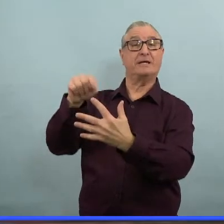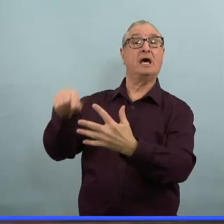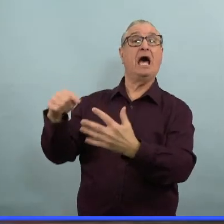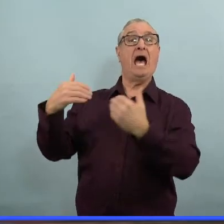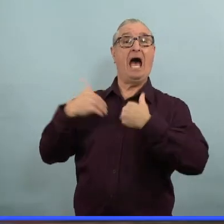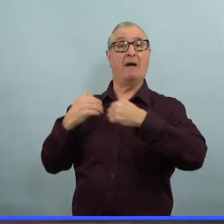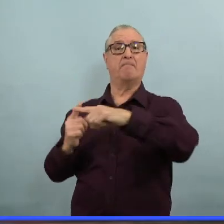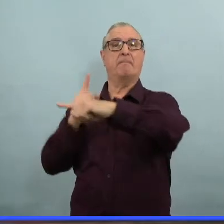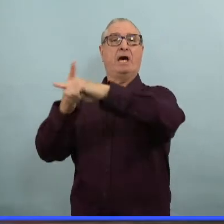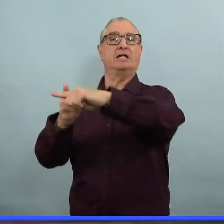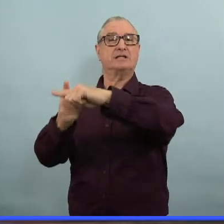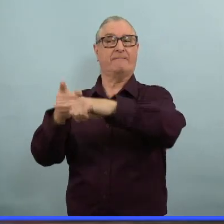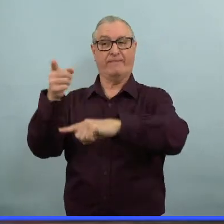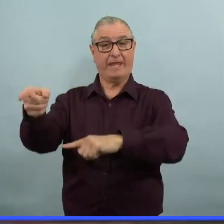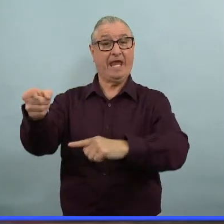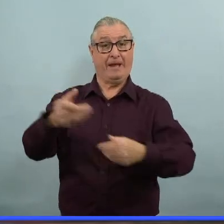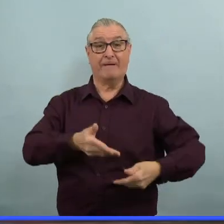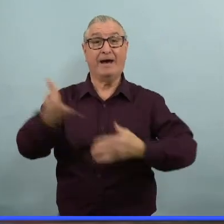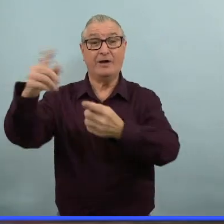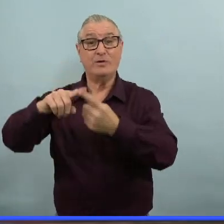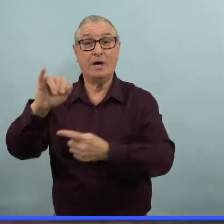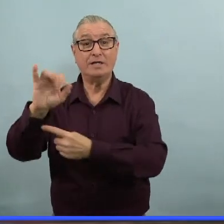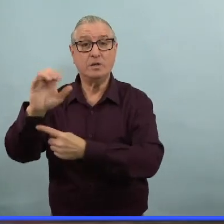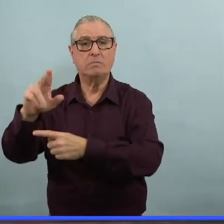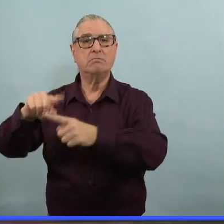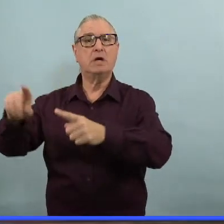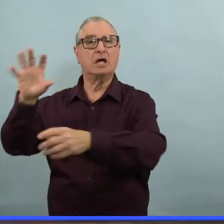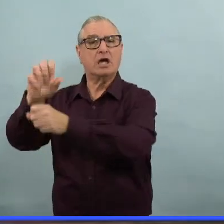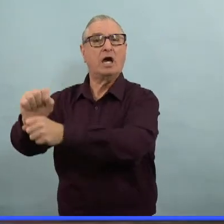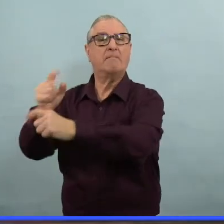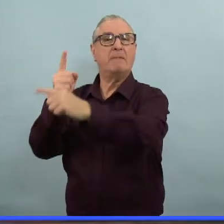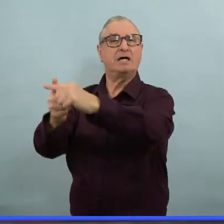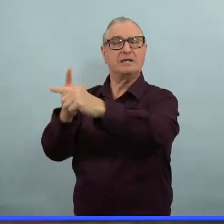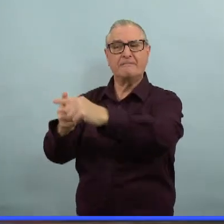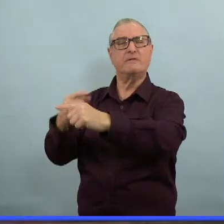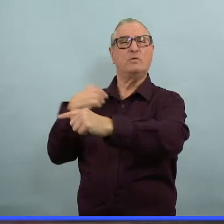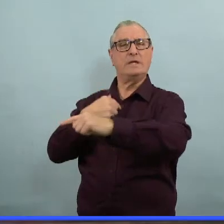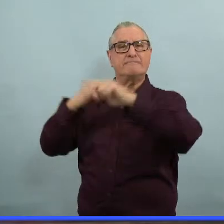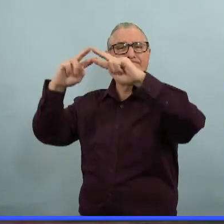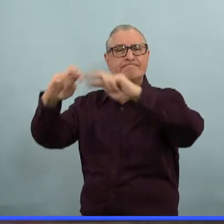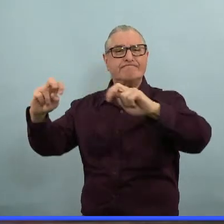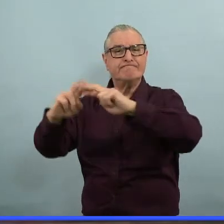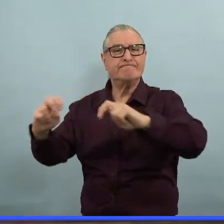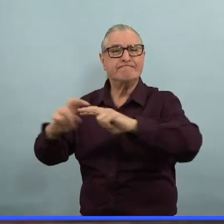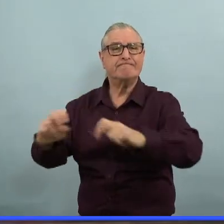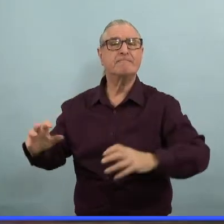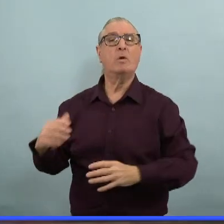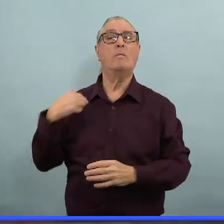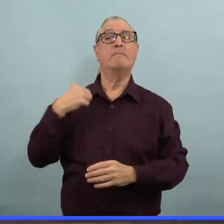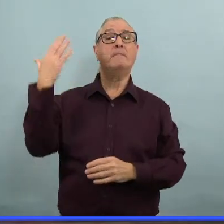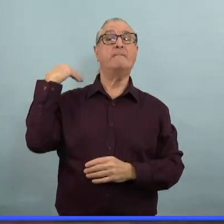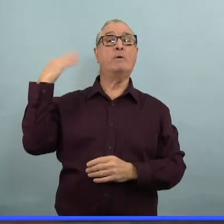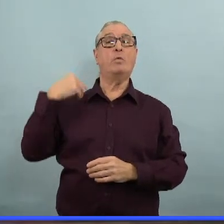those down in the past as infectious and those considered recovered or non-infectious at the time